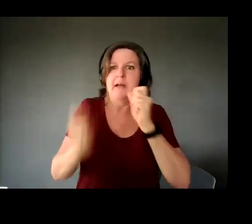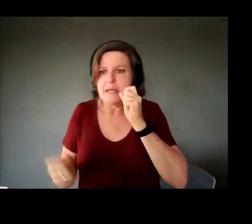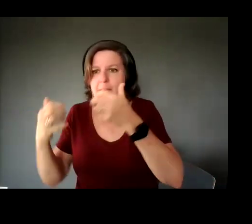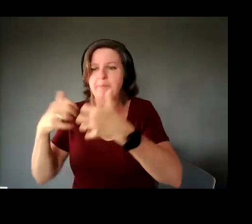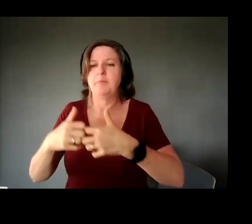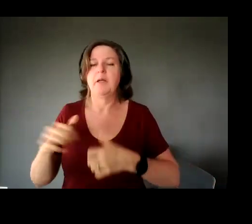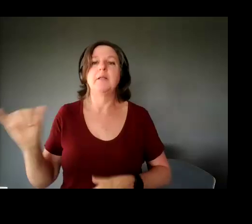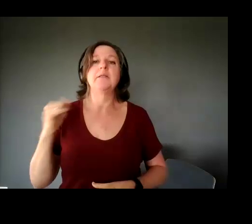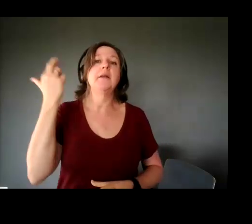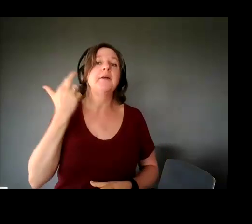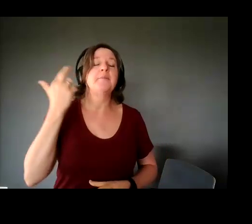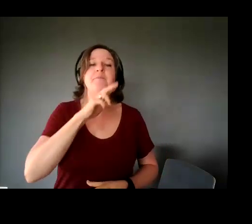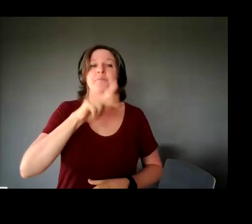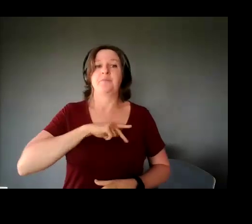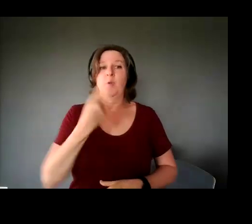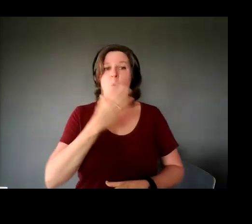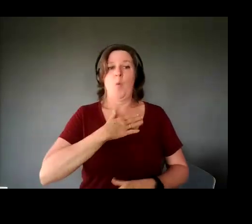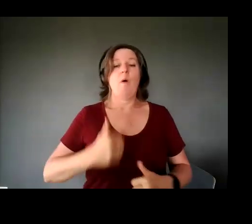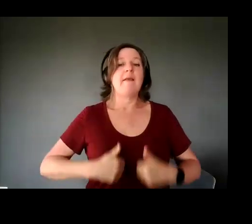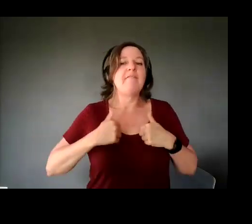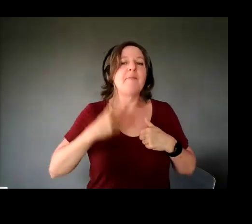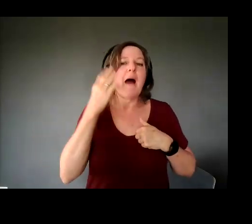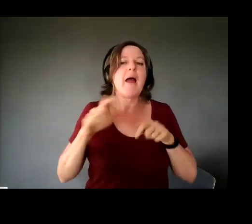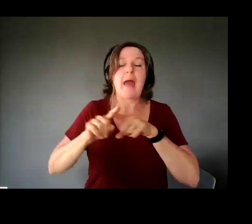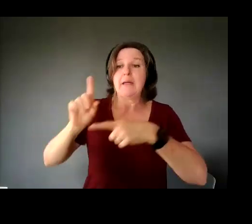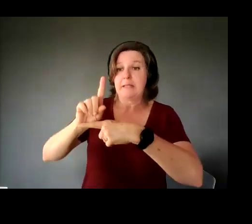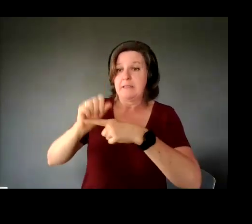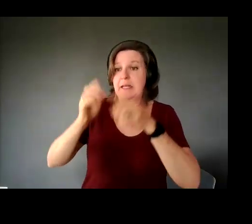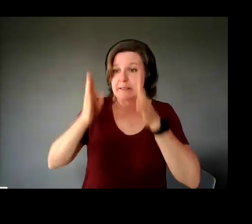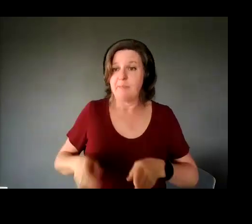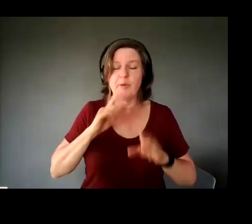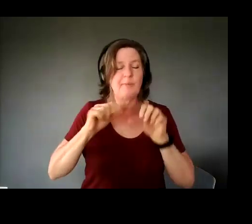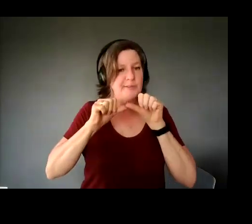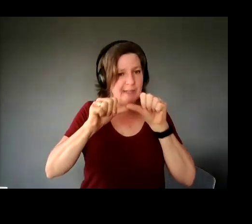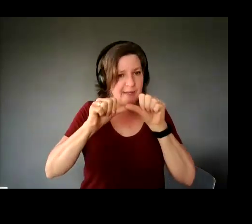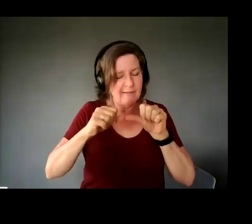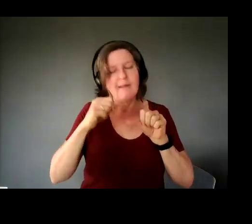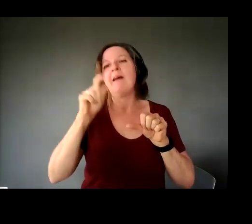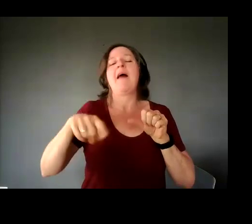one of my lived experiences as a Disabled person was constantly having to manage a